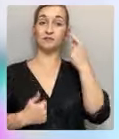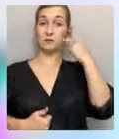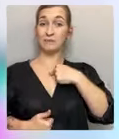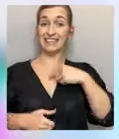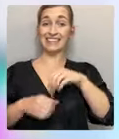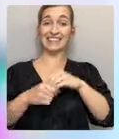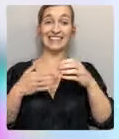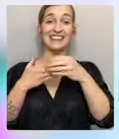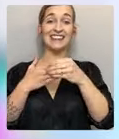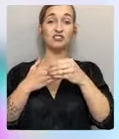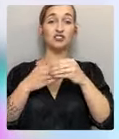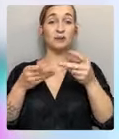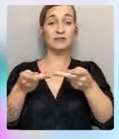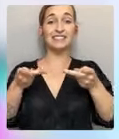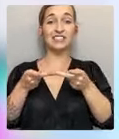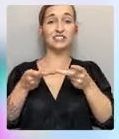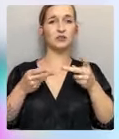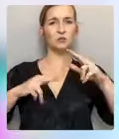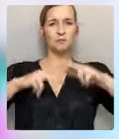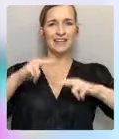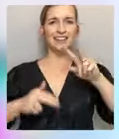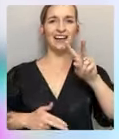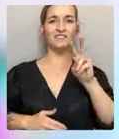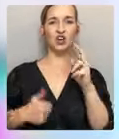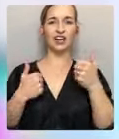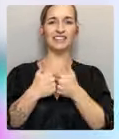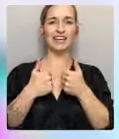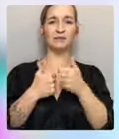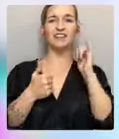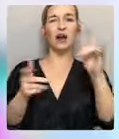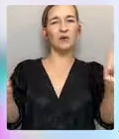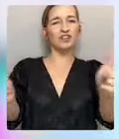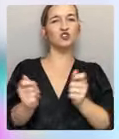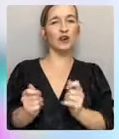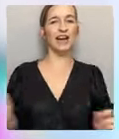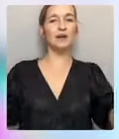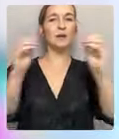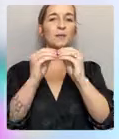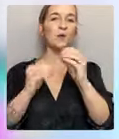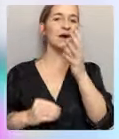put me in the leadership position to build VR games. I think it all helps attract more female talent